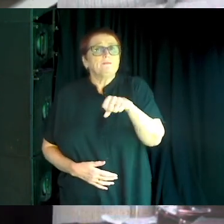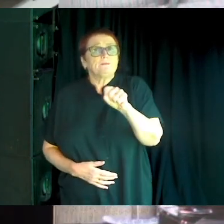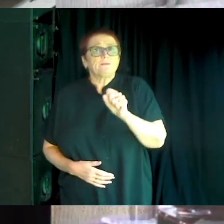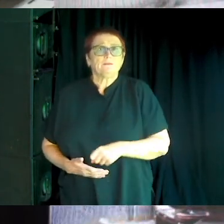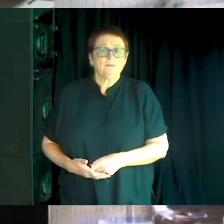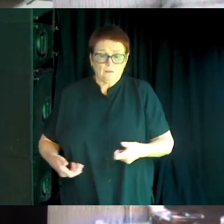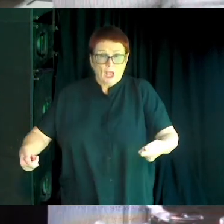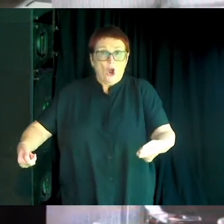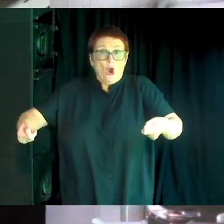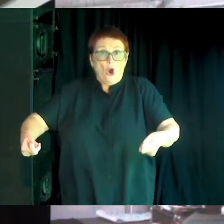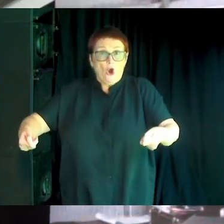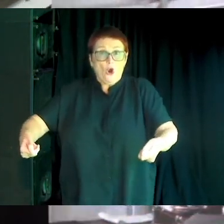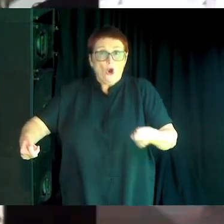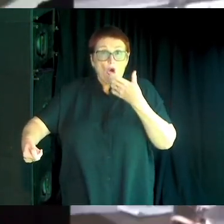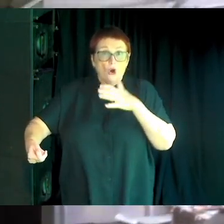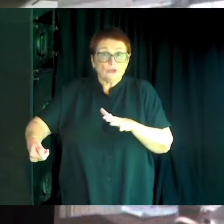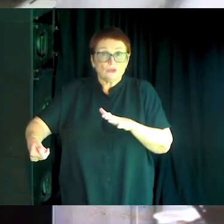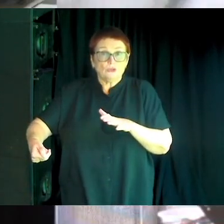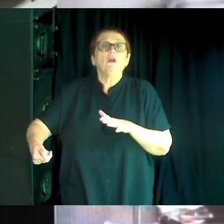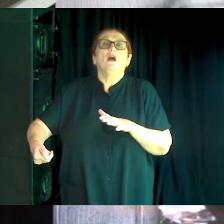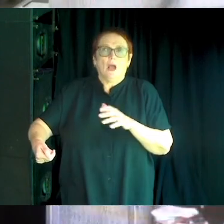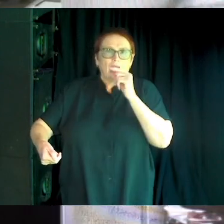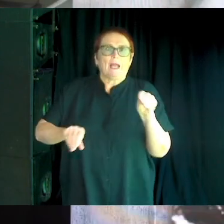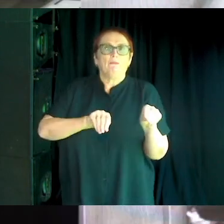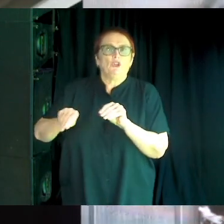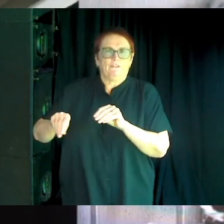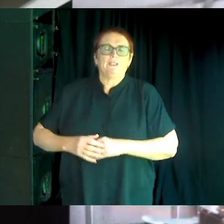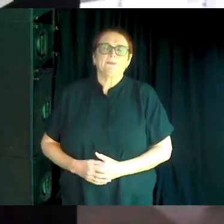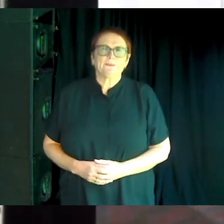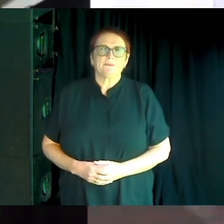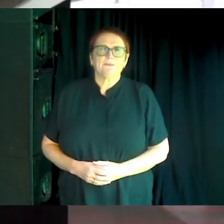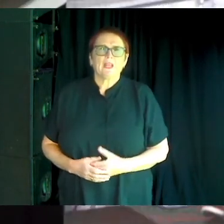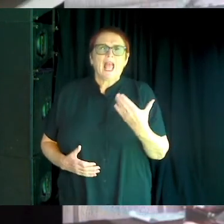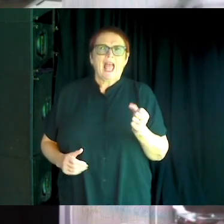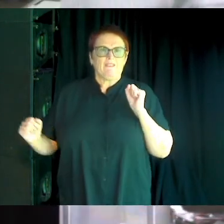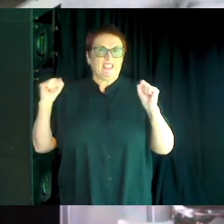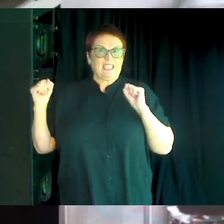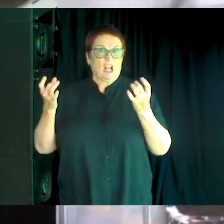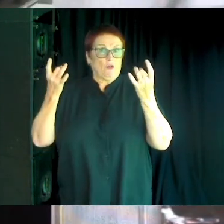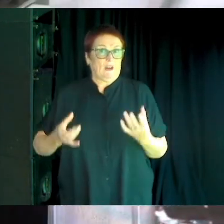too hot to handle yeah here you are so we always have a tea towel ready in the kitchen or whenever